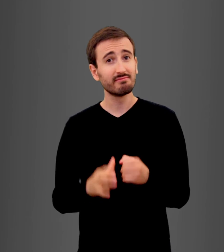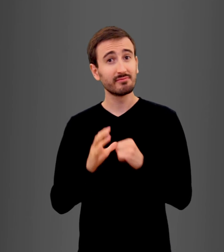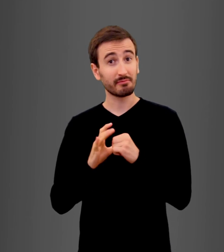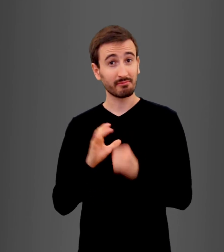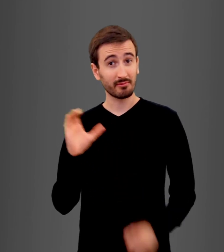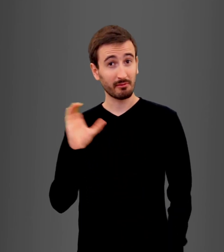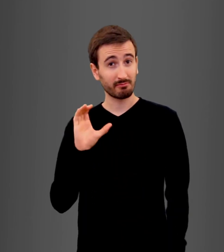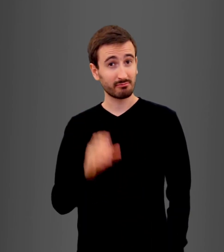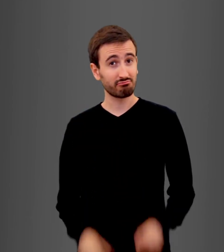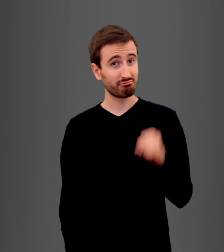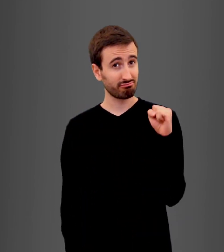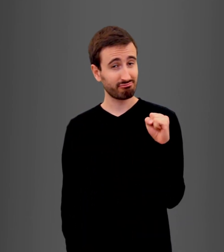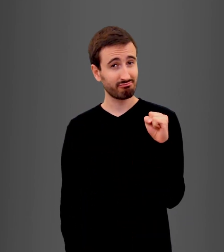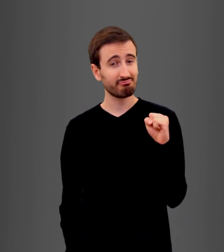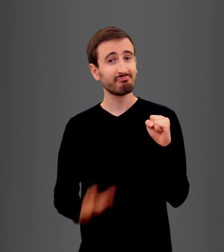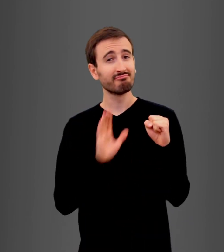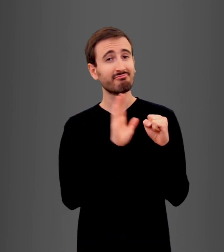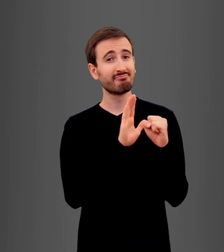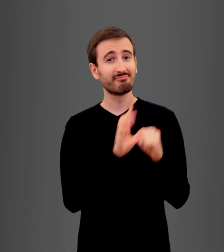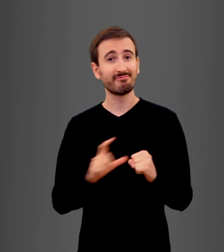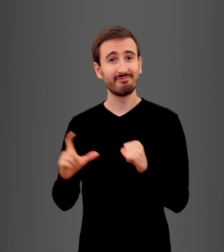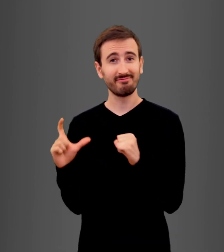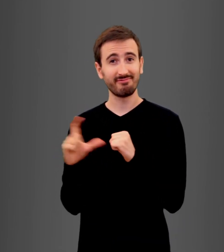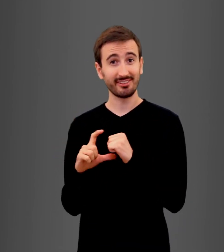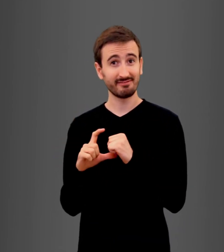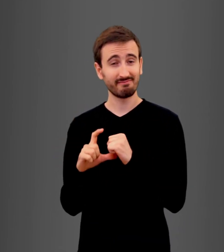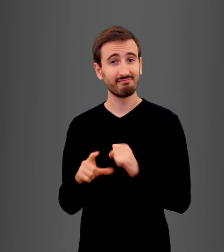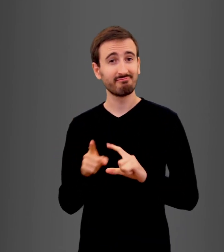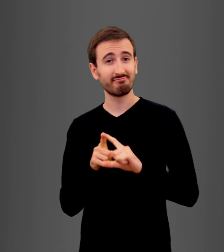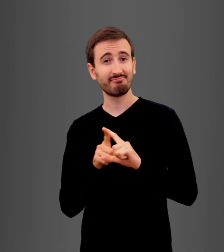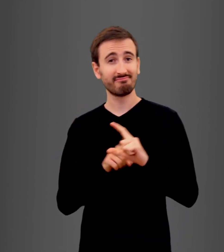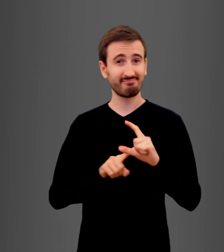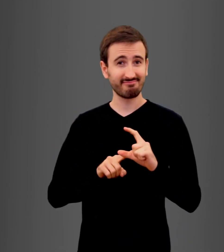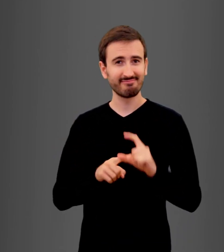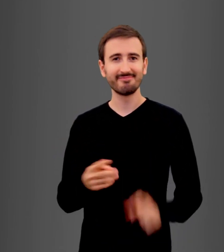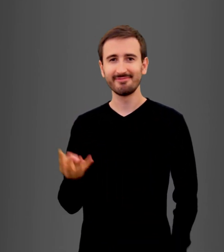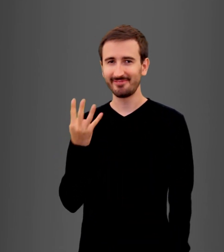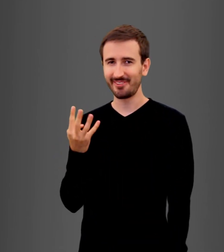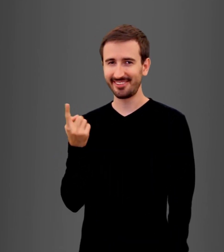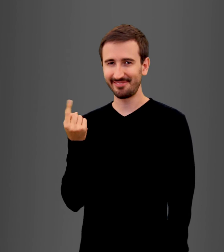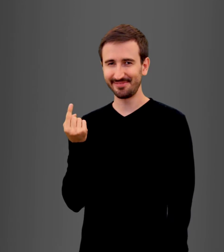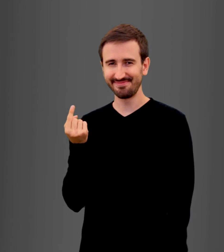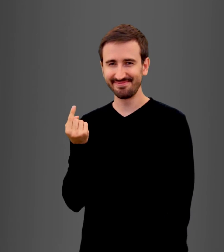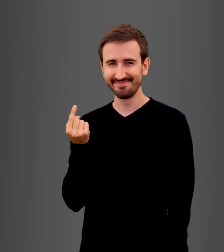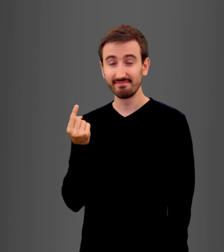we will recall that the valence shell of the carbon atom contains four electrons,